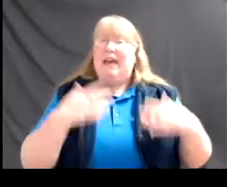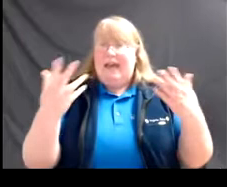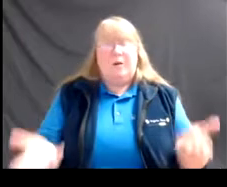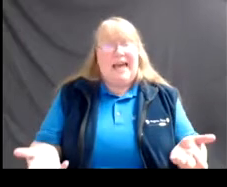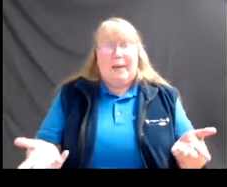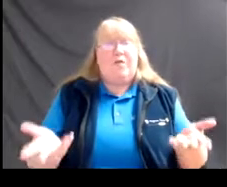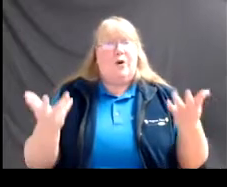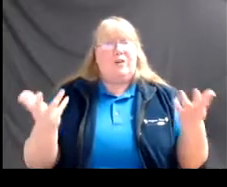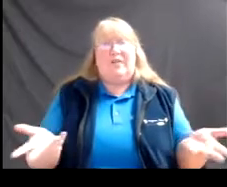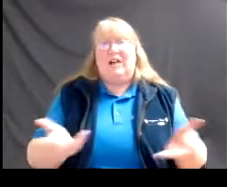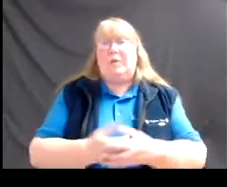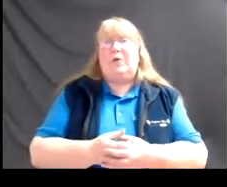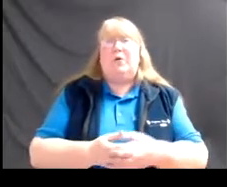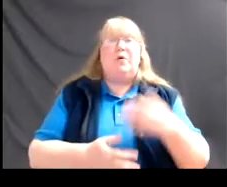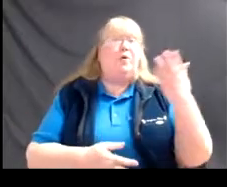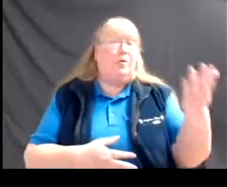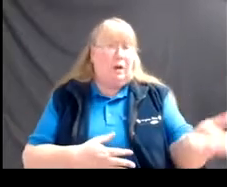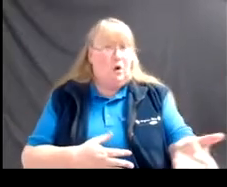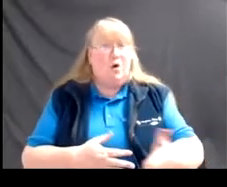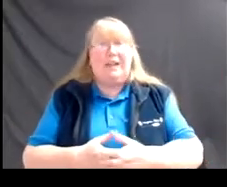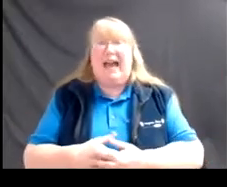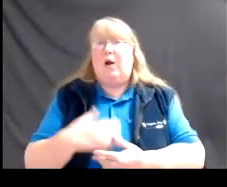And those apps, of course, are available through Google Play